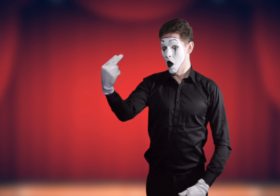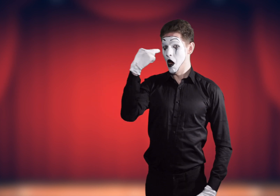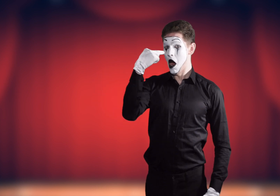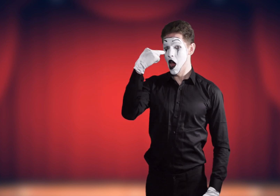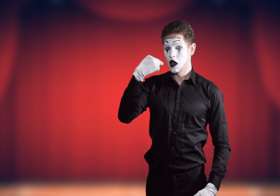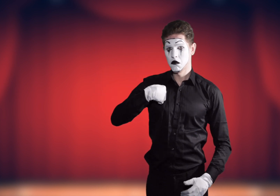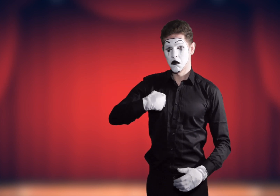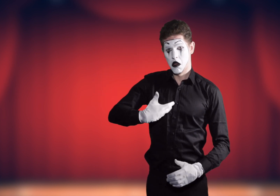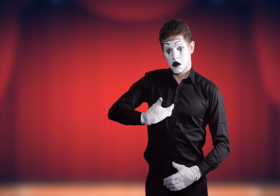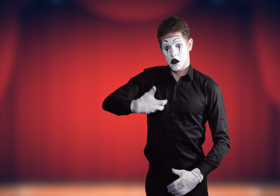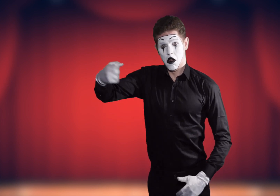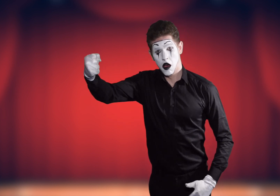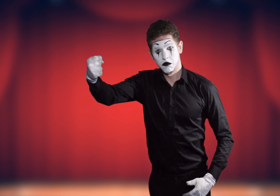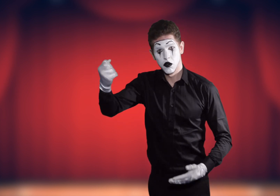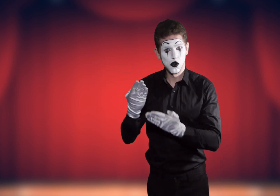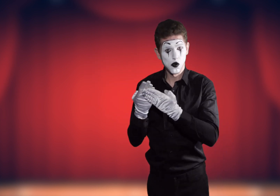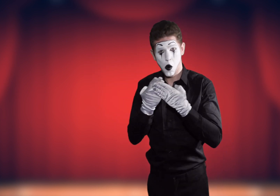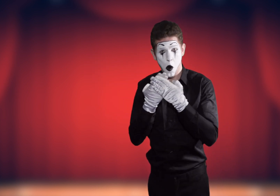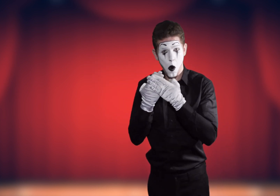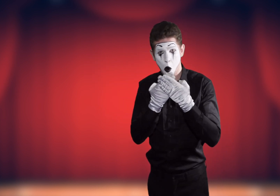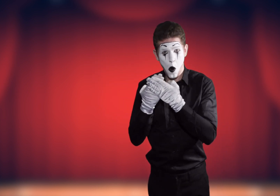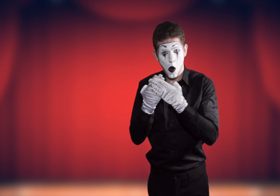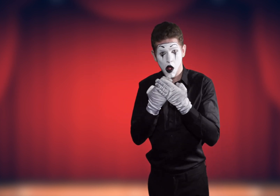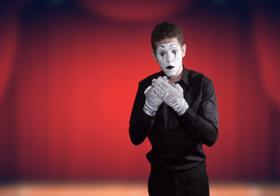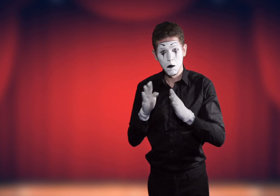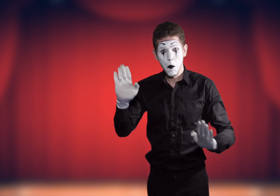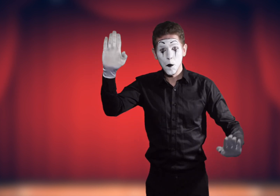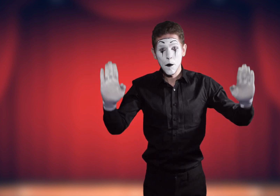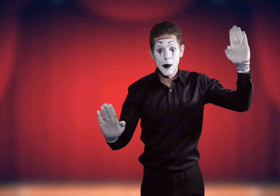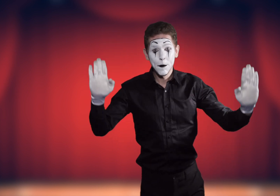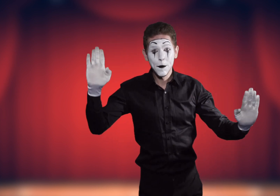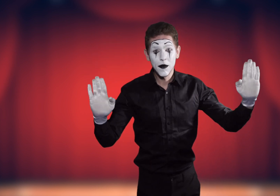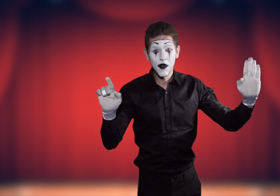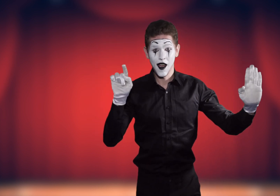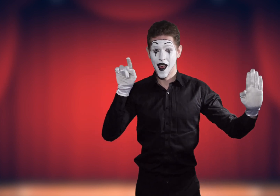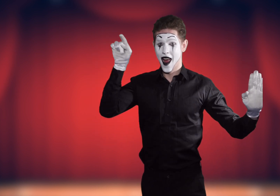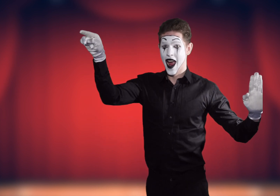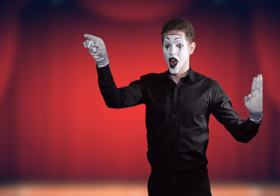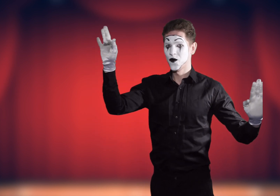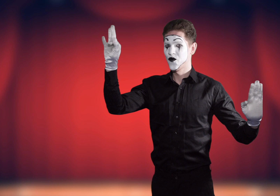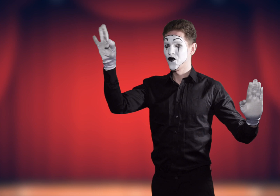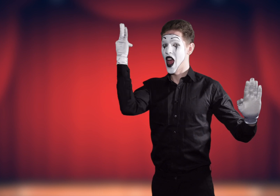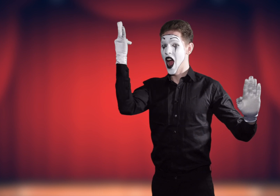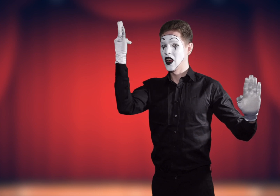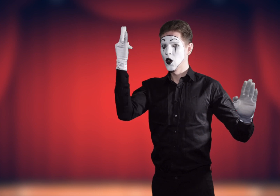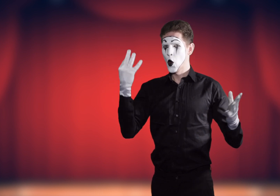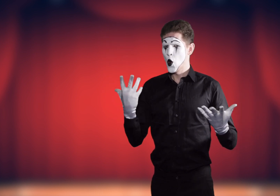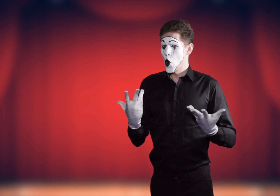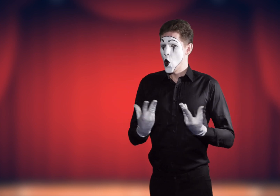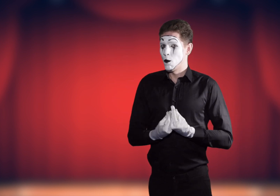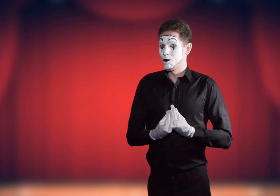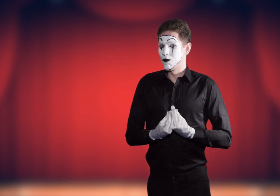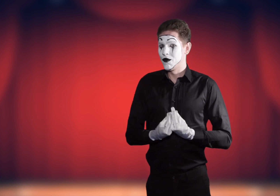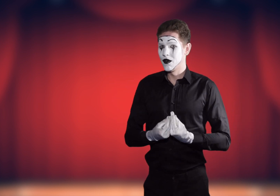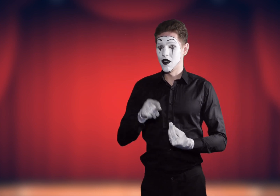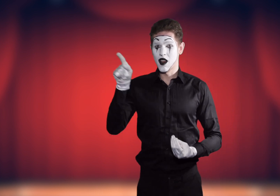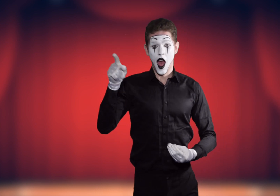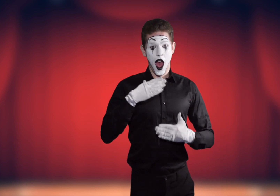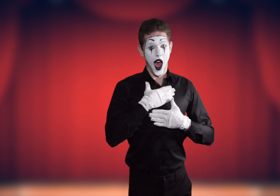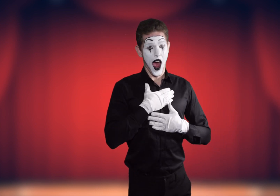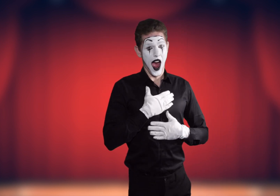To my delight, he offered me the opportunity to study art of pantomime in France.